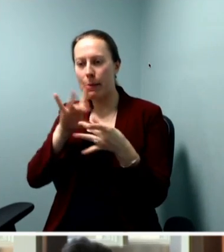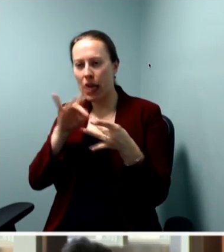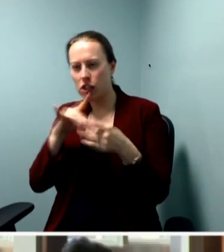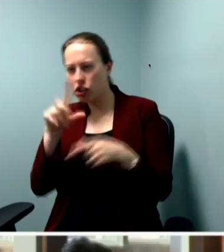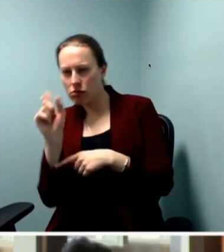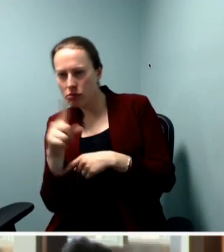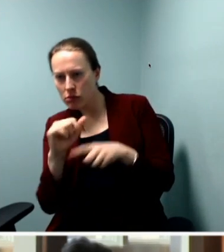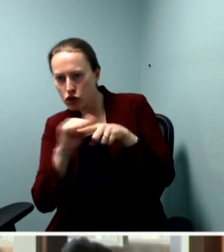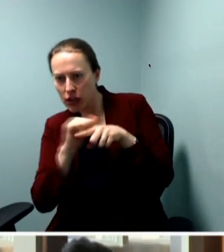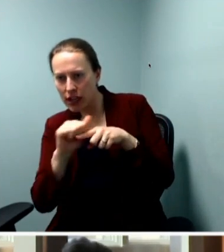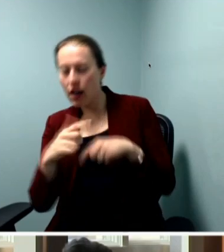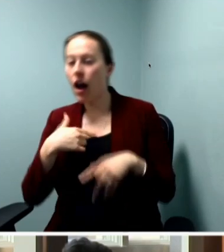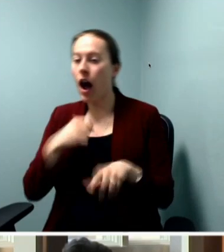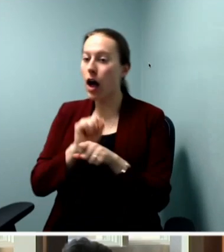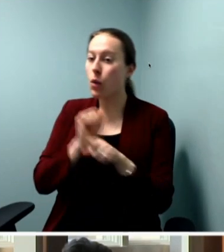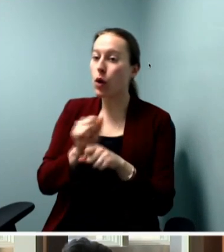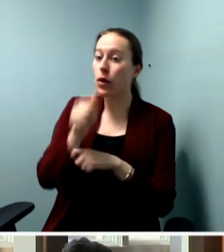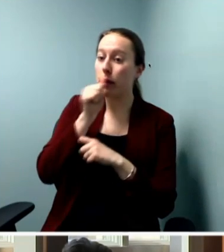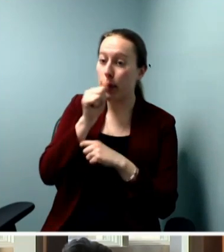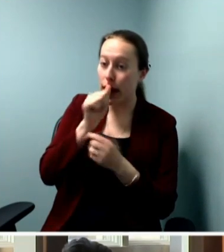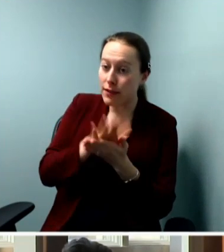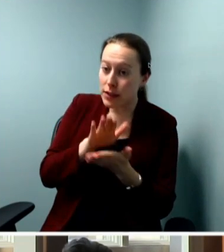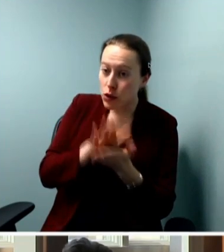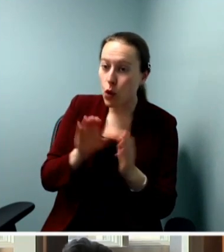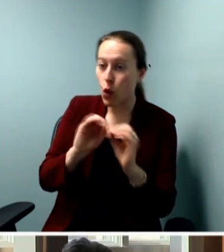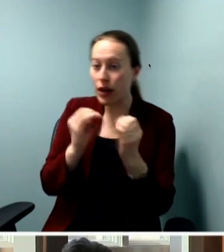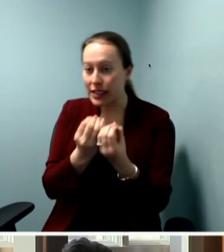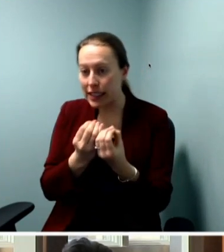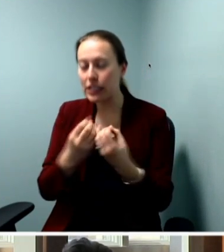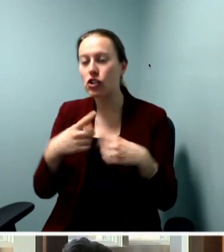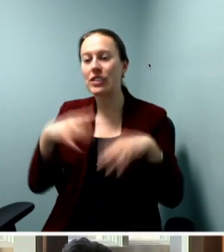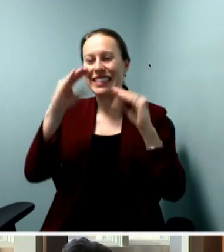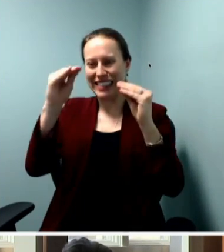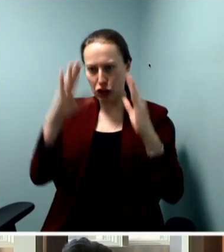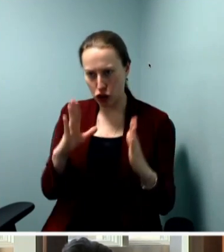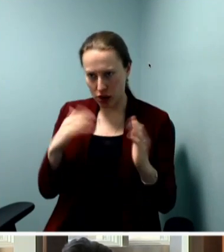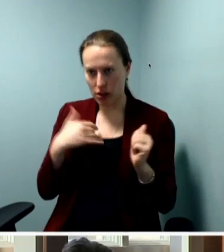arts organization, teachers, who are trying so hard and desperately